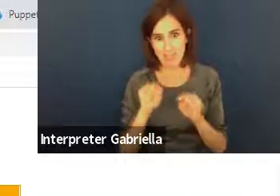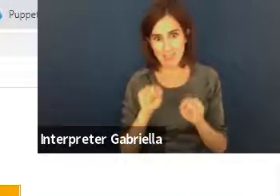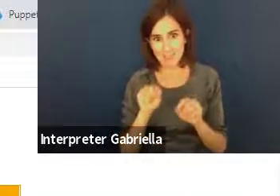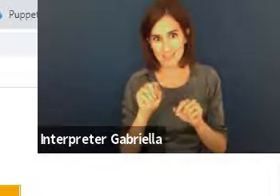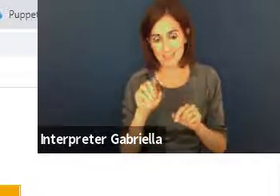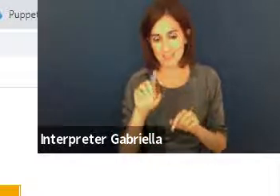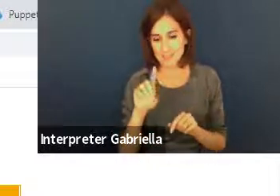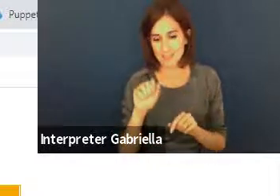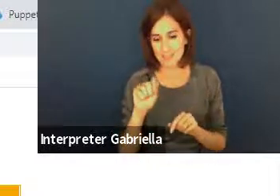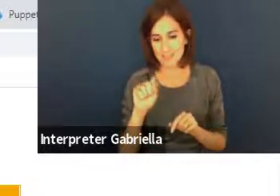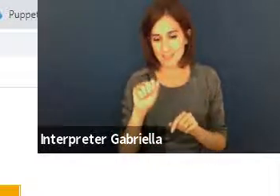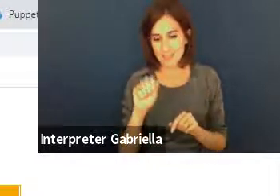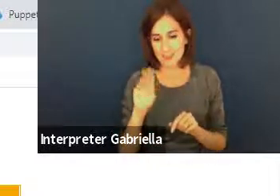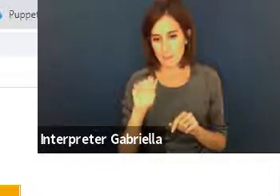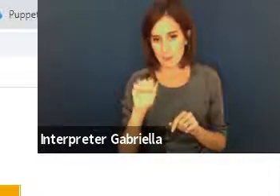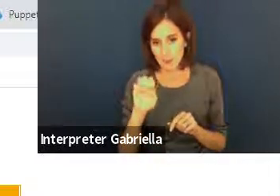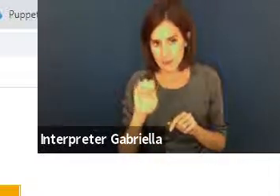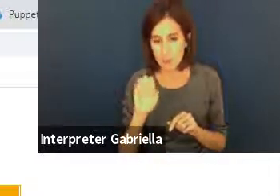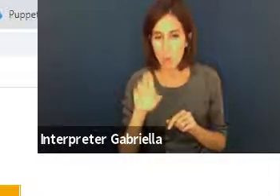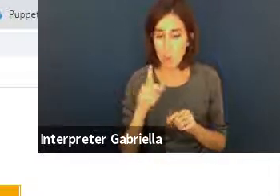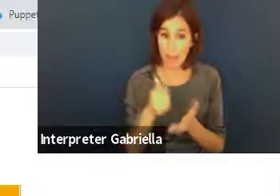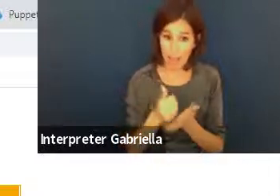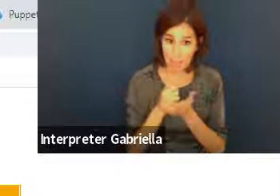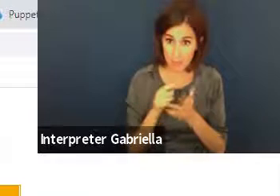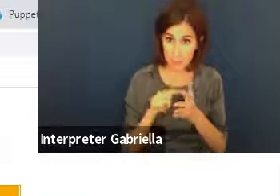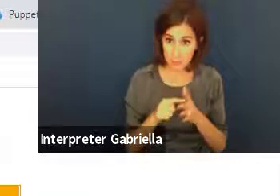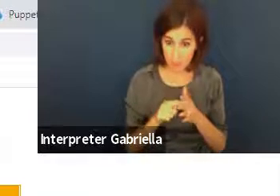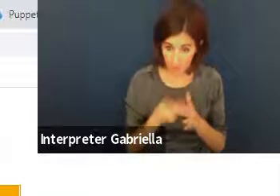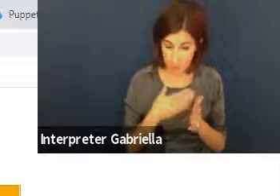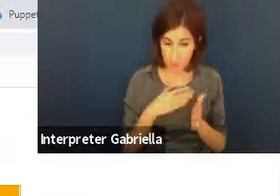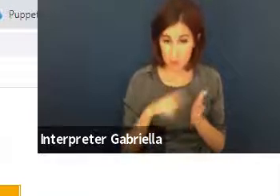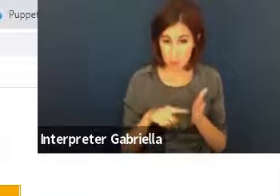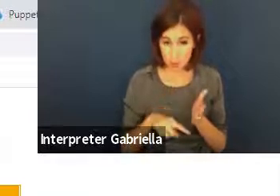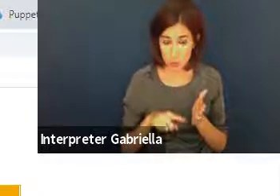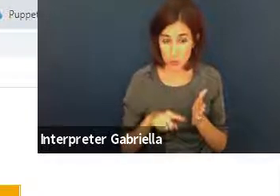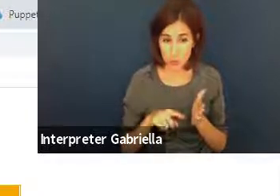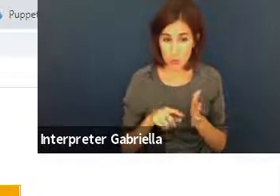Linda Kobashigawa: You know, can you help me start my research project, things like that. That's what the chat librarians are really helpful for